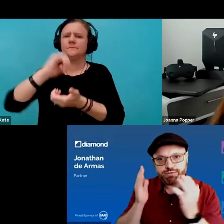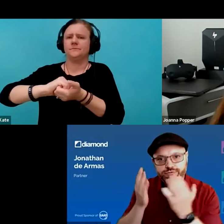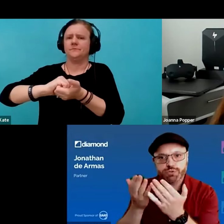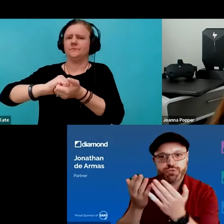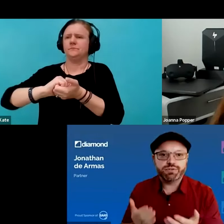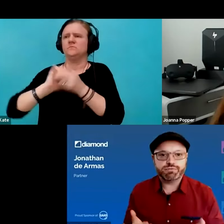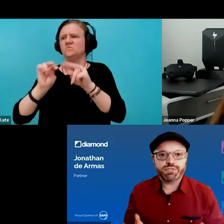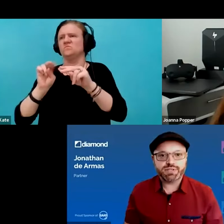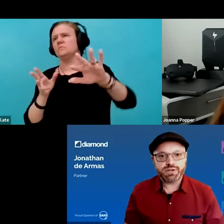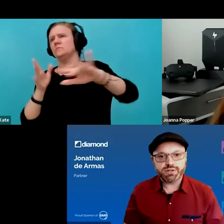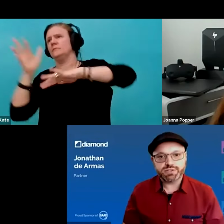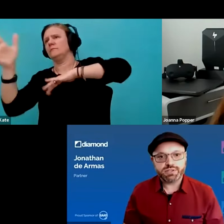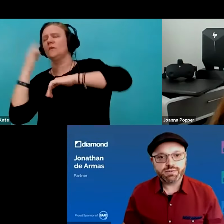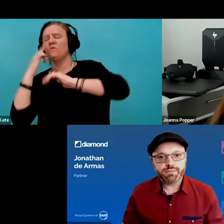future of this technology.